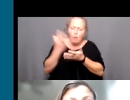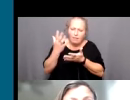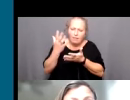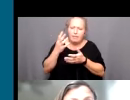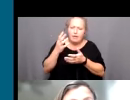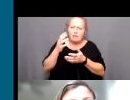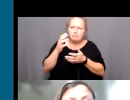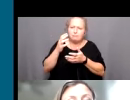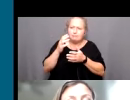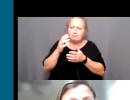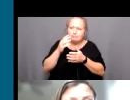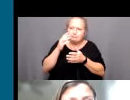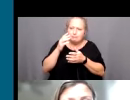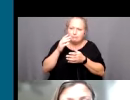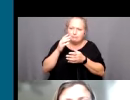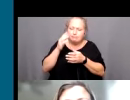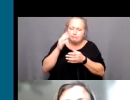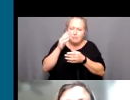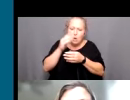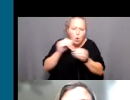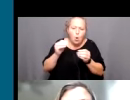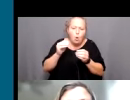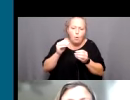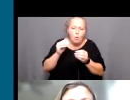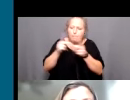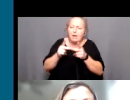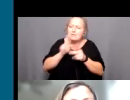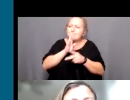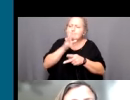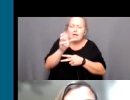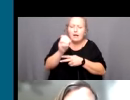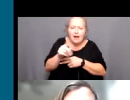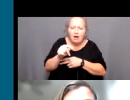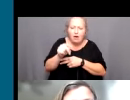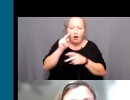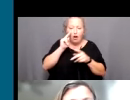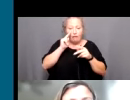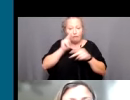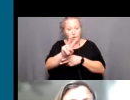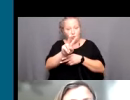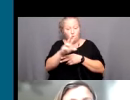continue to have no voice, if the views and needs of those communities are not